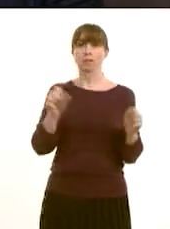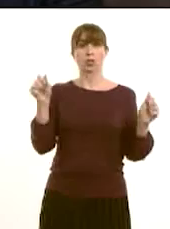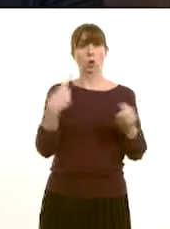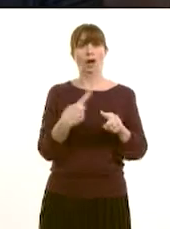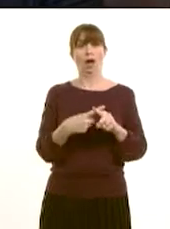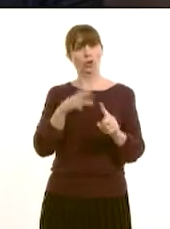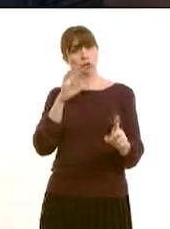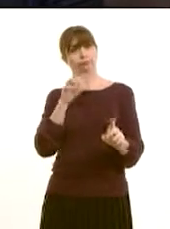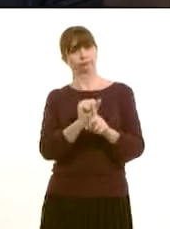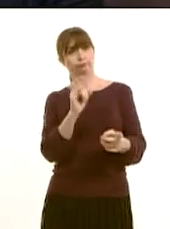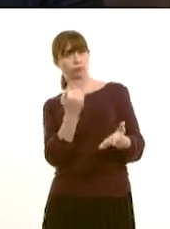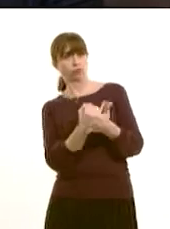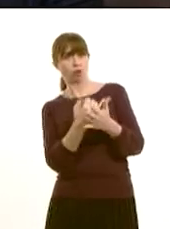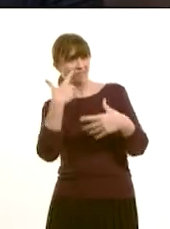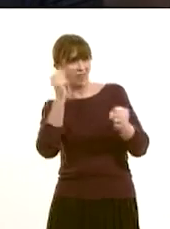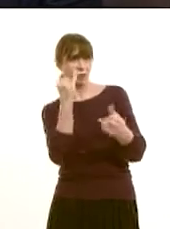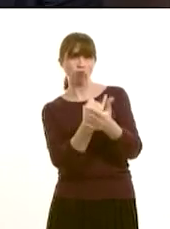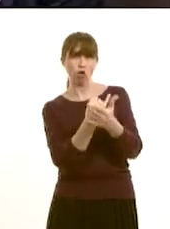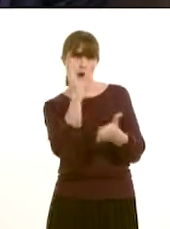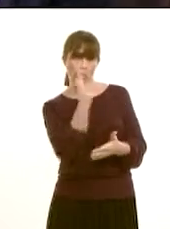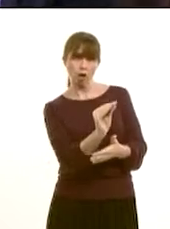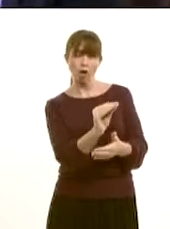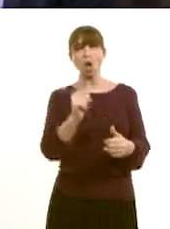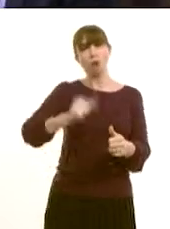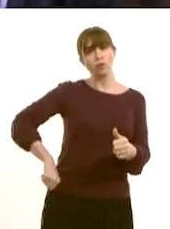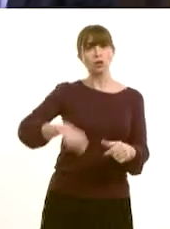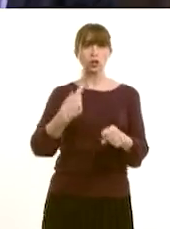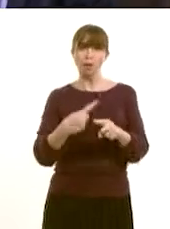We know that people are waiting less time for operations and we know that, unlike in